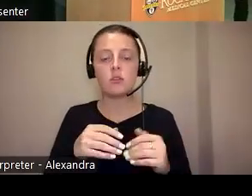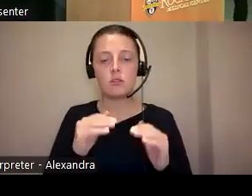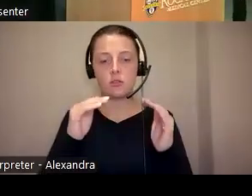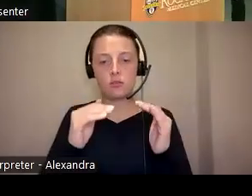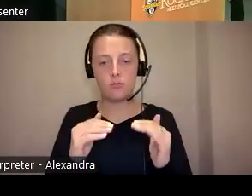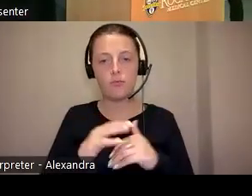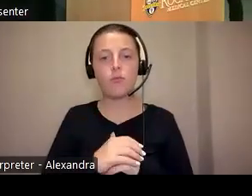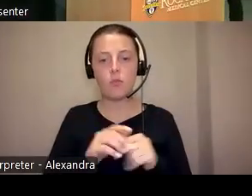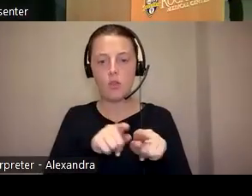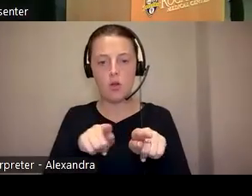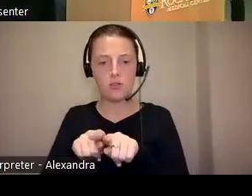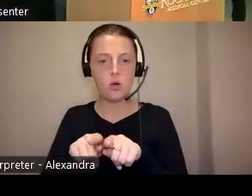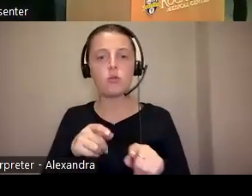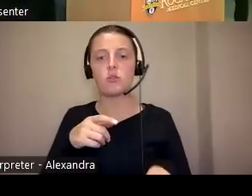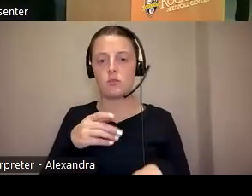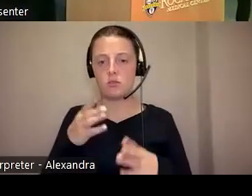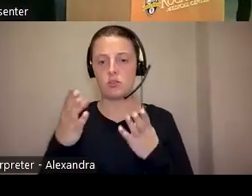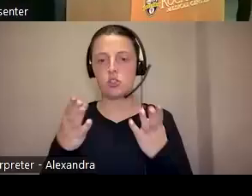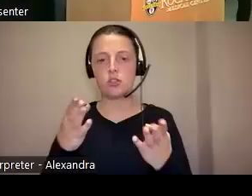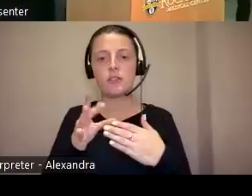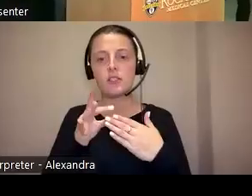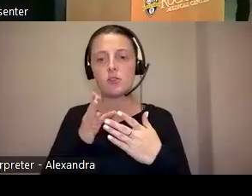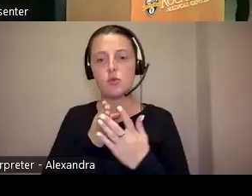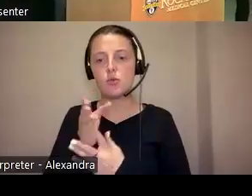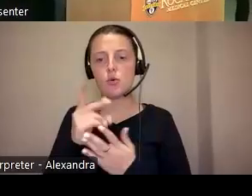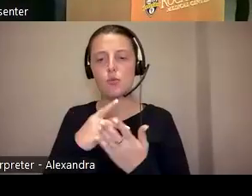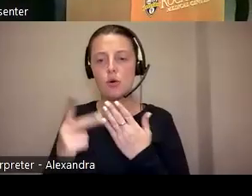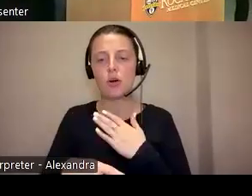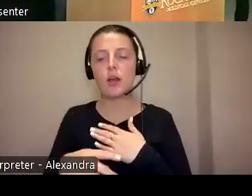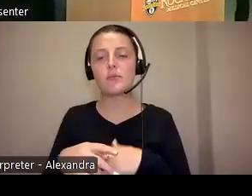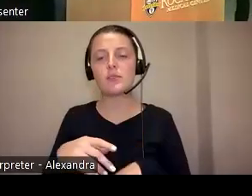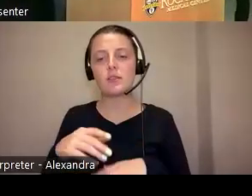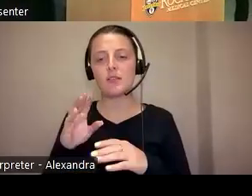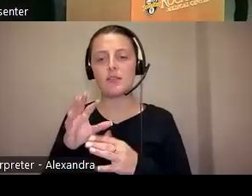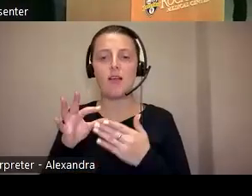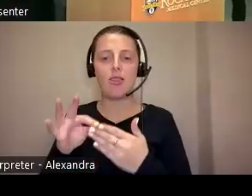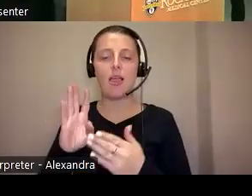uh, the WISH transitions clinic. Um, and we have more system advocacy, even passing around